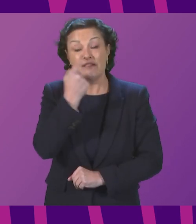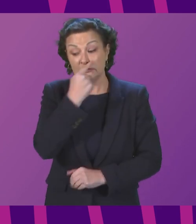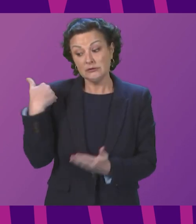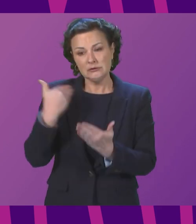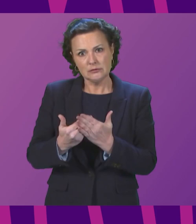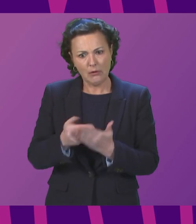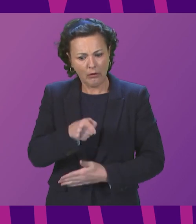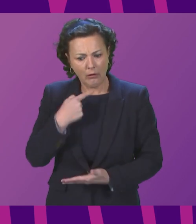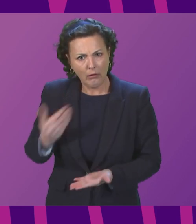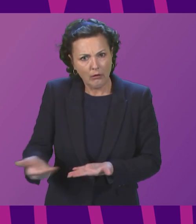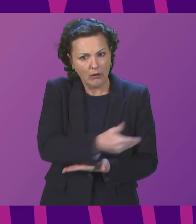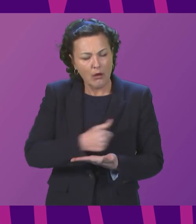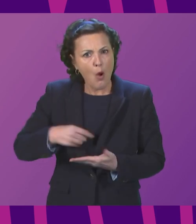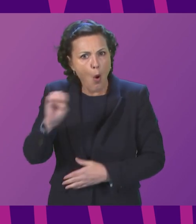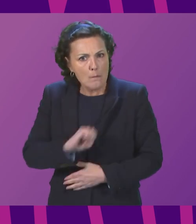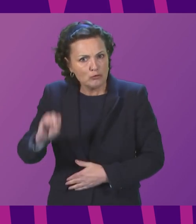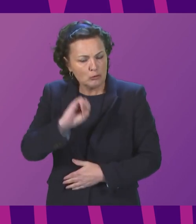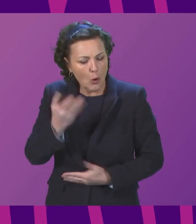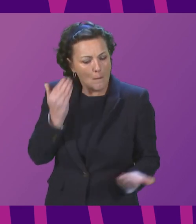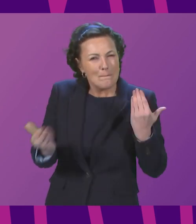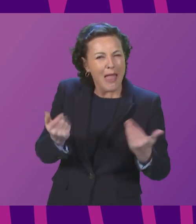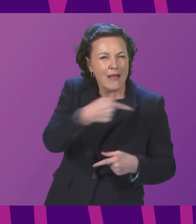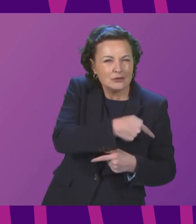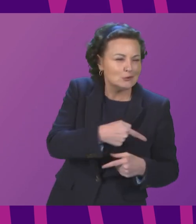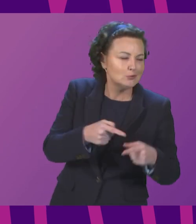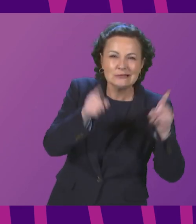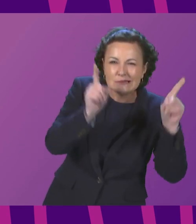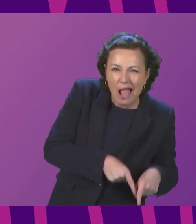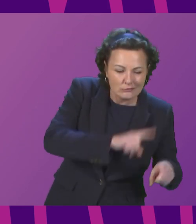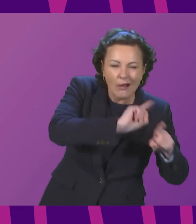severe illness than previous variants, at least among the under-60s, where the virus